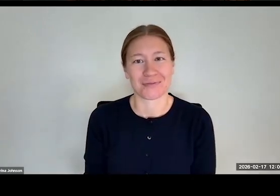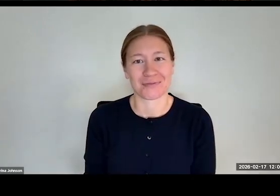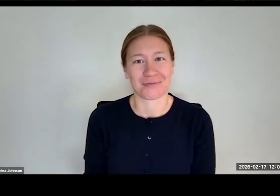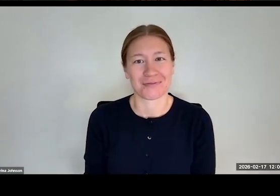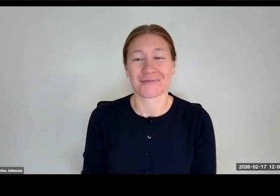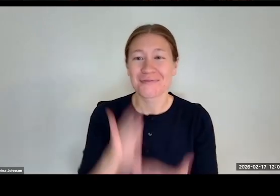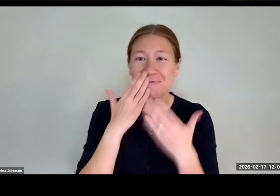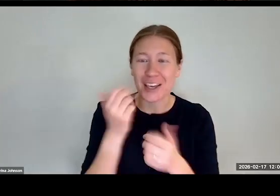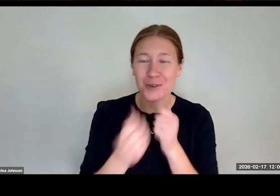Thank you everyone.